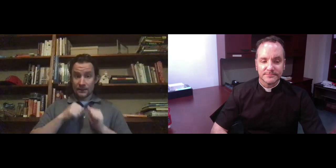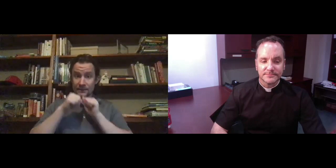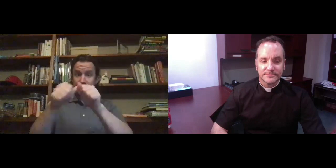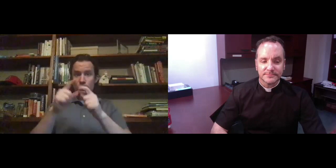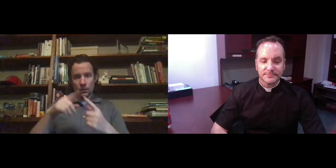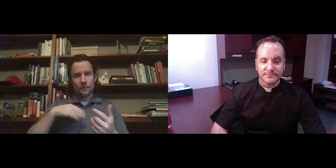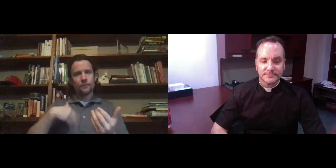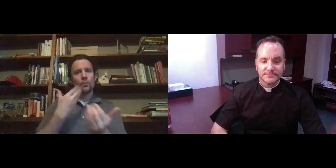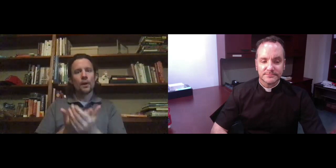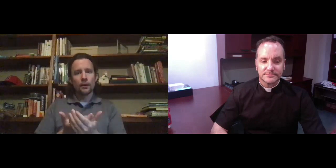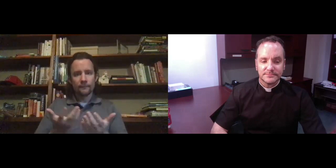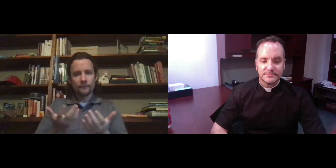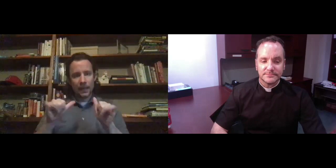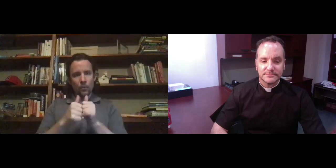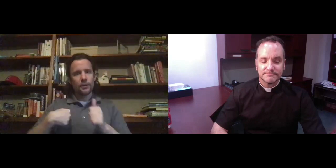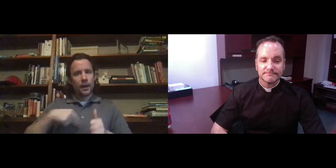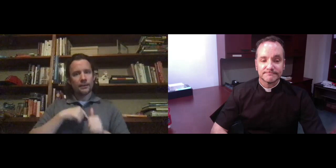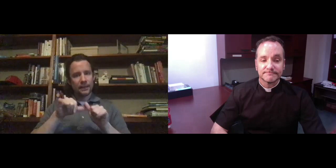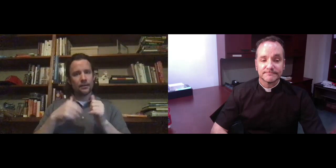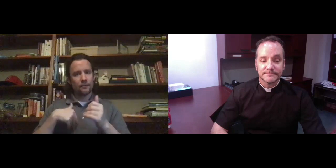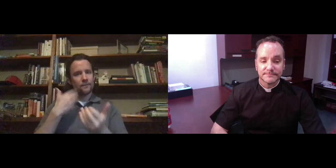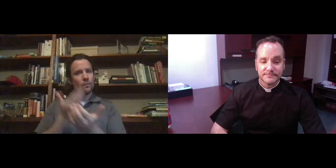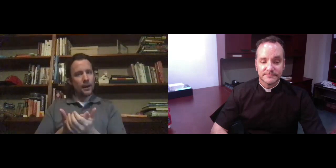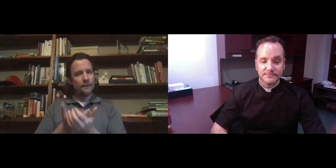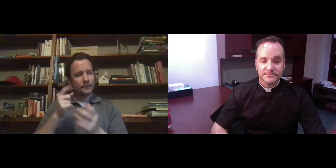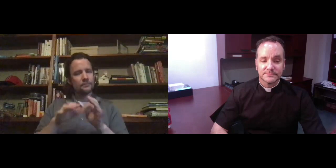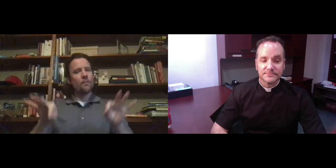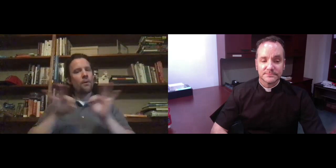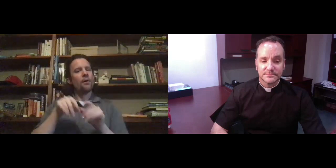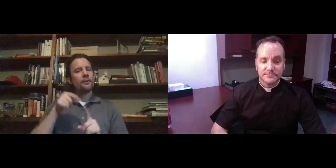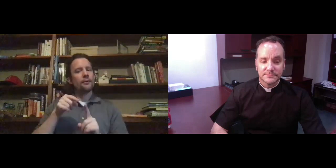message, and emphasize with them: "Remain with me, stay with me, and follow me."